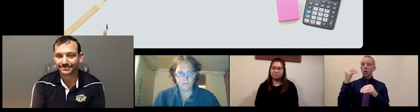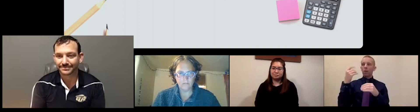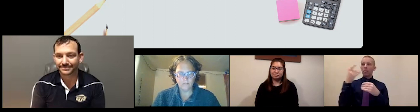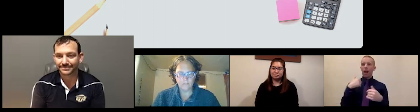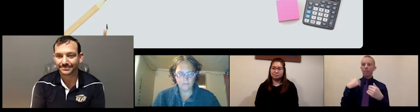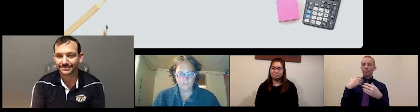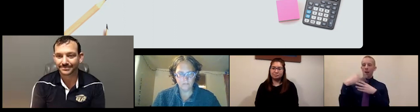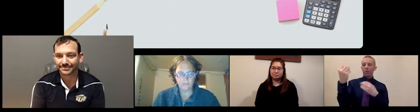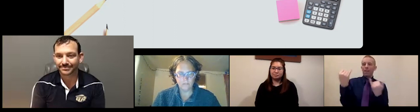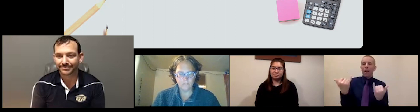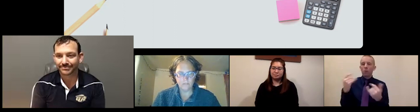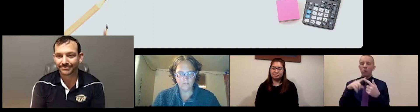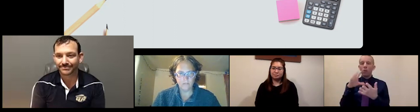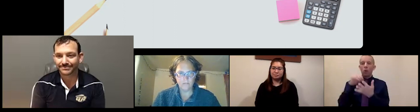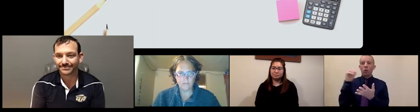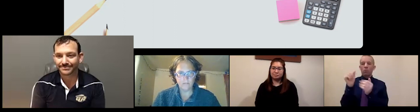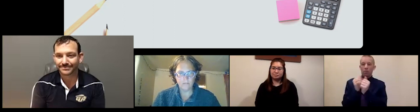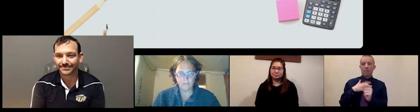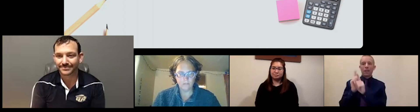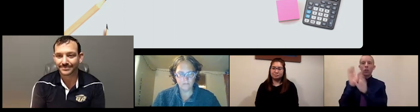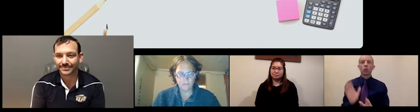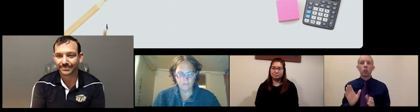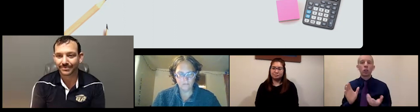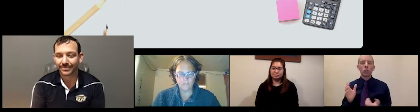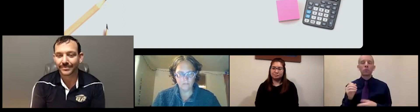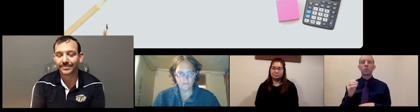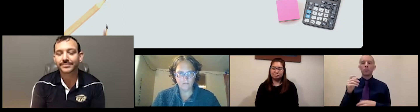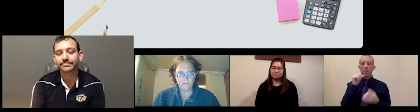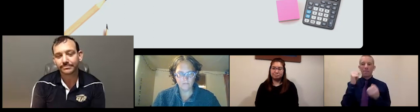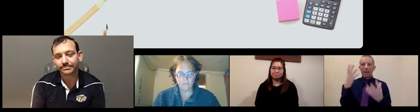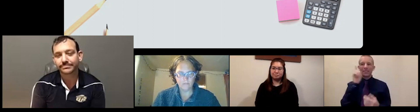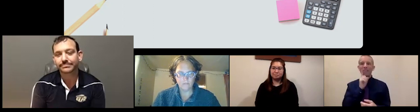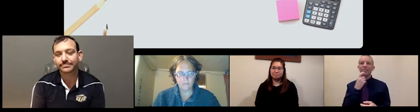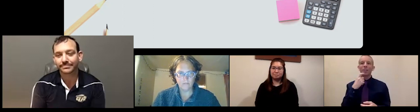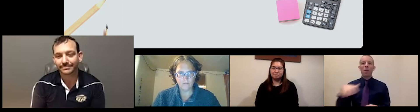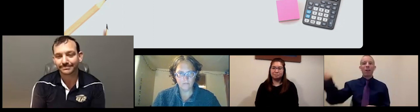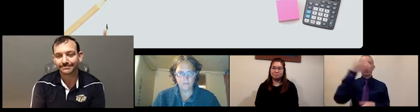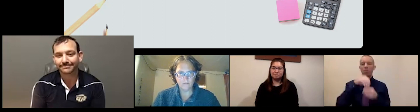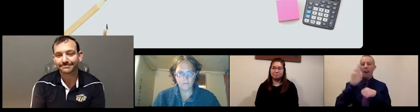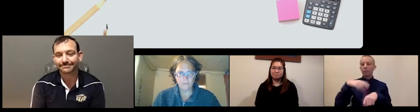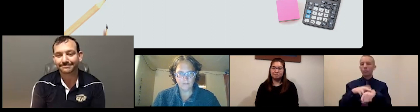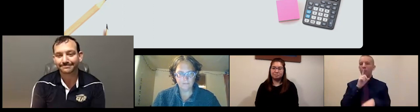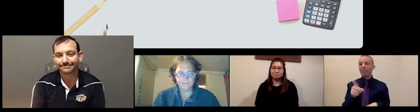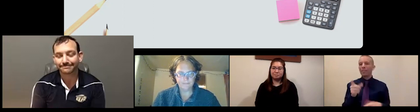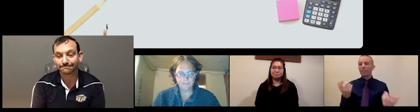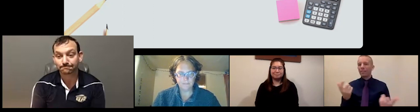I’m lucky to have the opportunity now to learn with my mentor. There aren’t many deaf dentists out there in the nation.